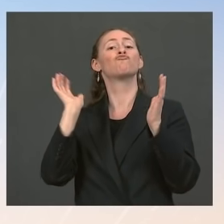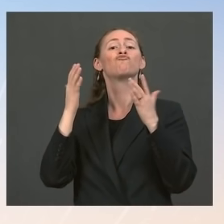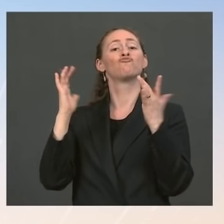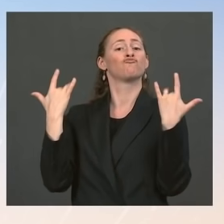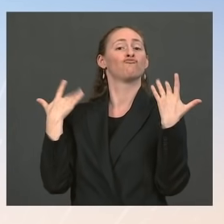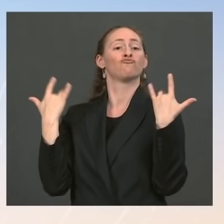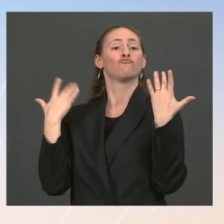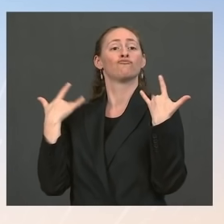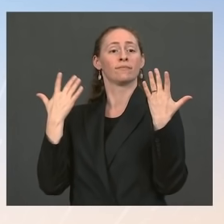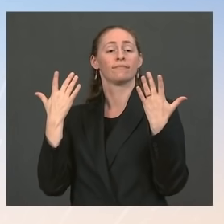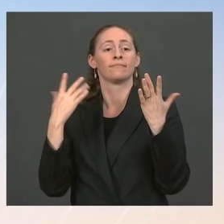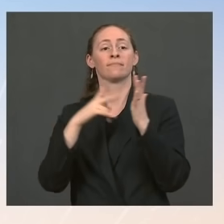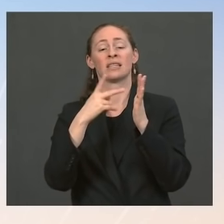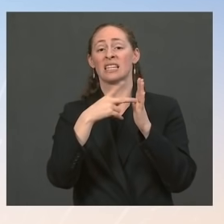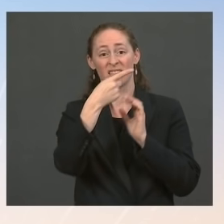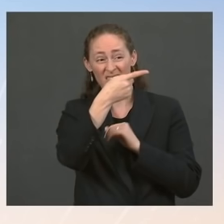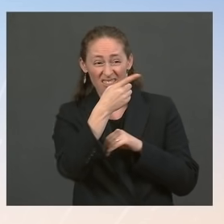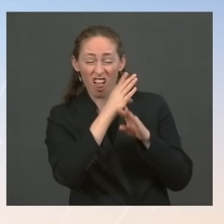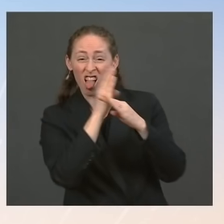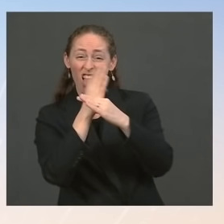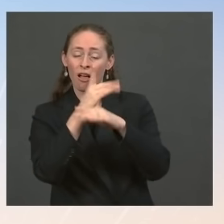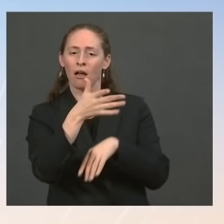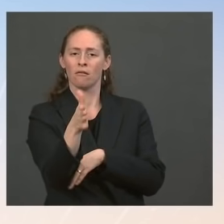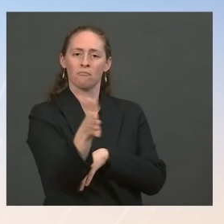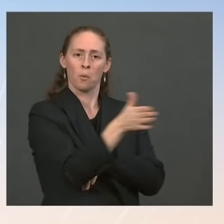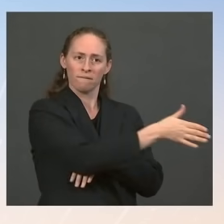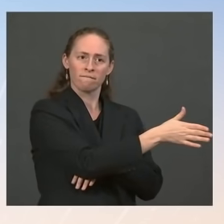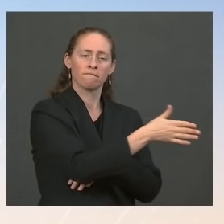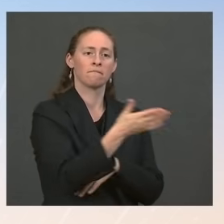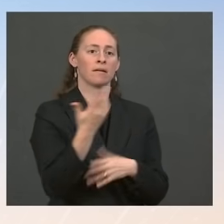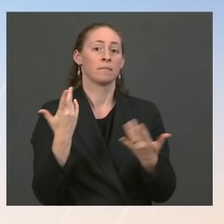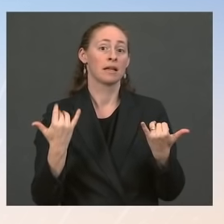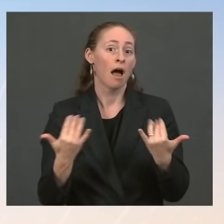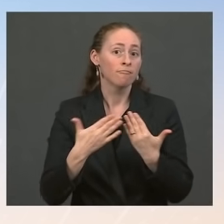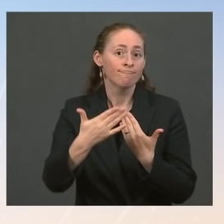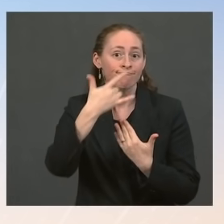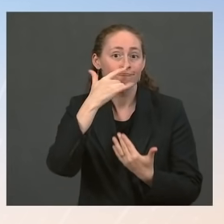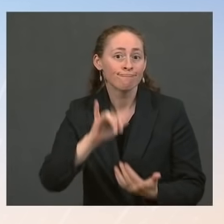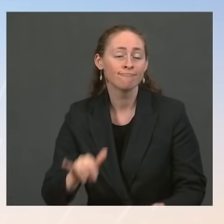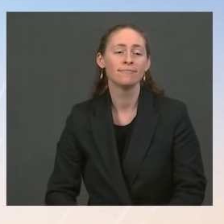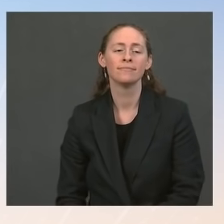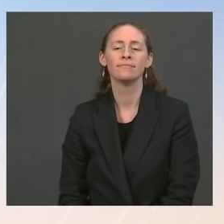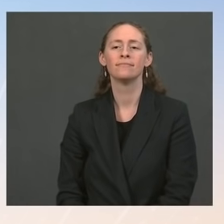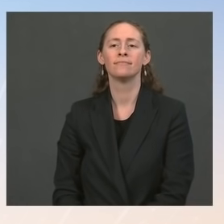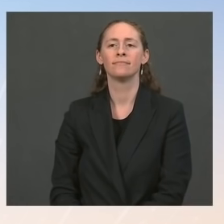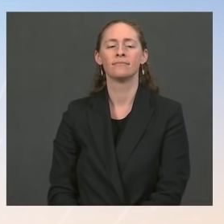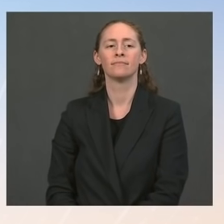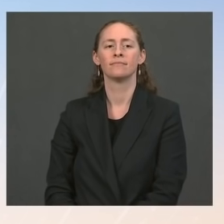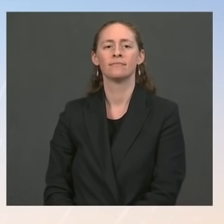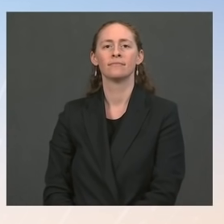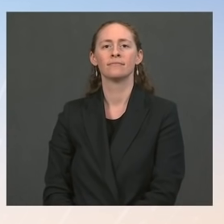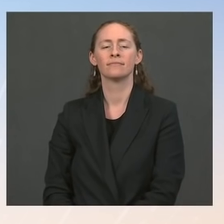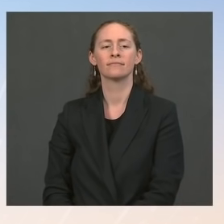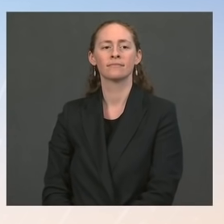And right now, that question remains up in the air The Press: Is one other option to get rid of the filibuster to do this? I mean, without a filibuster,